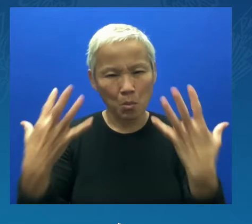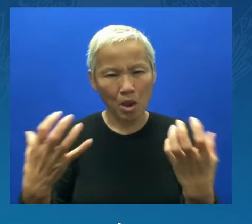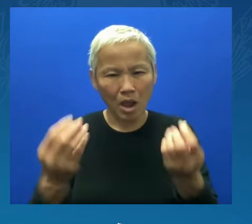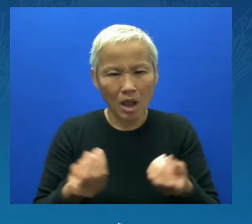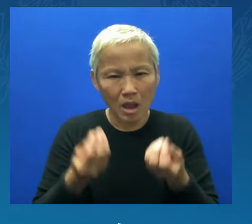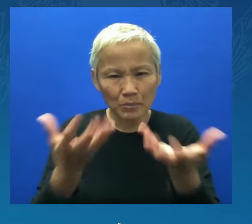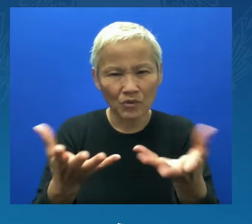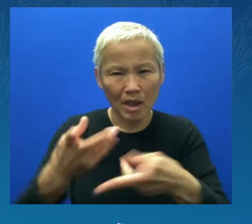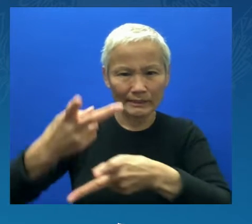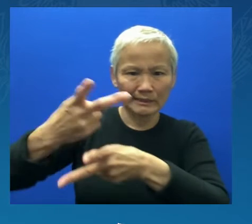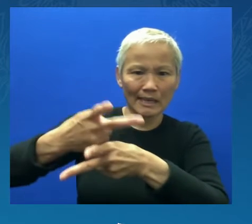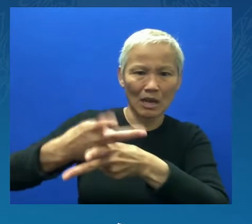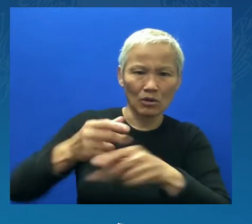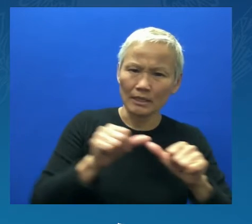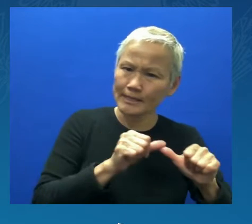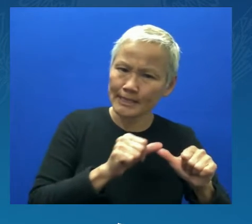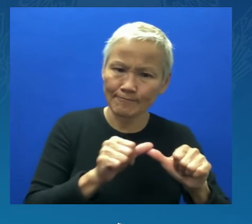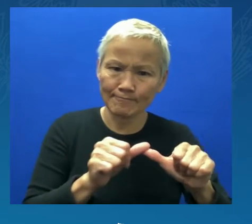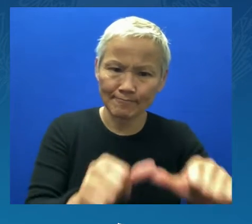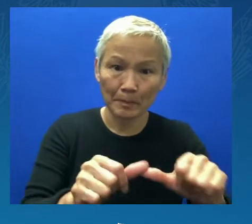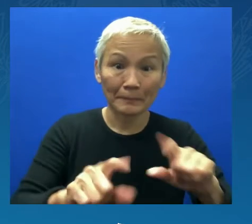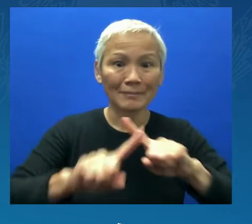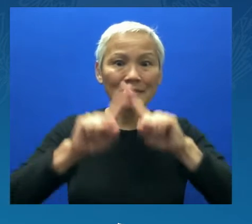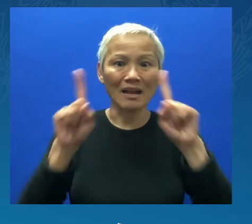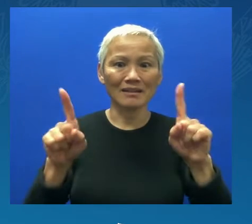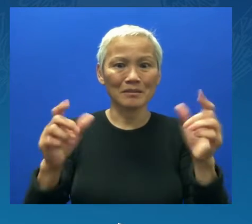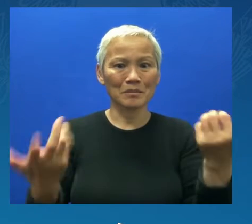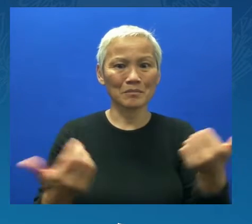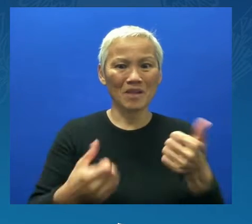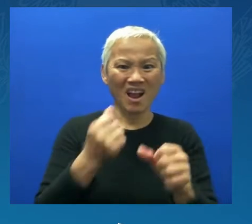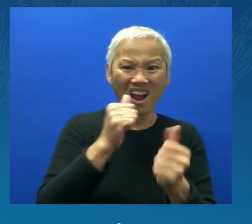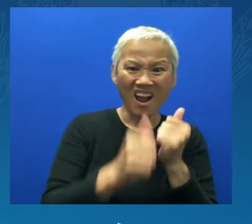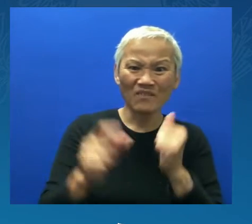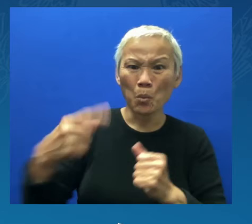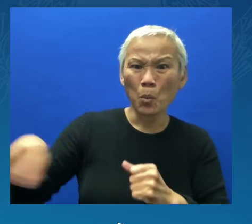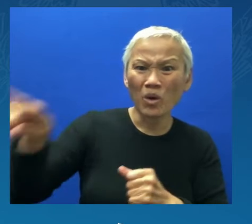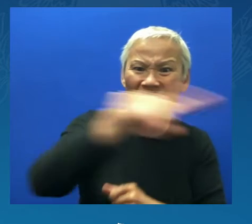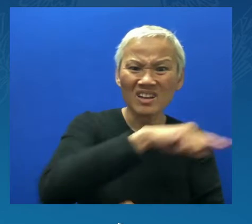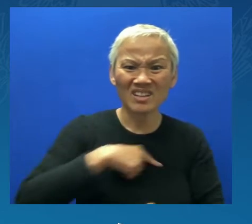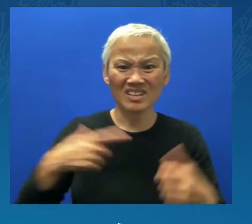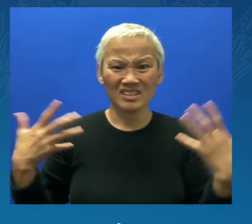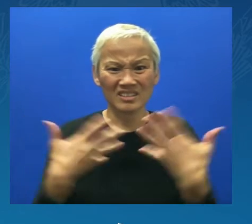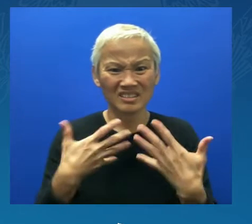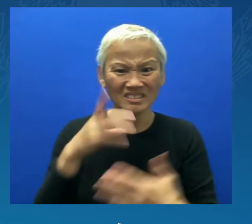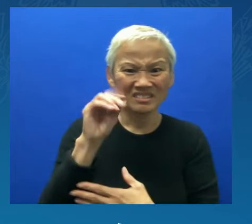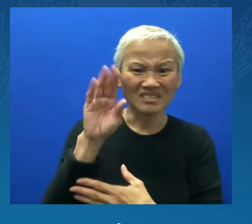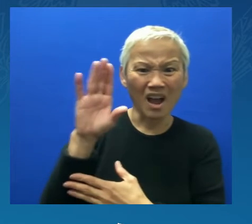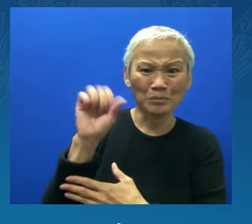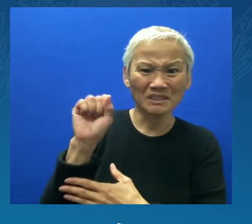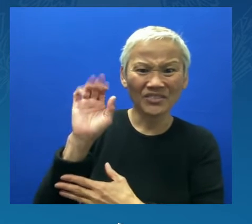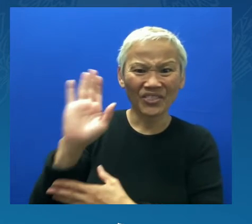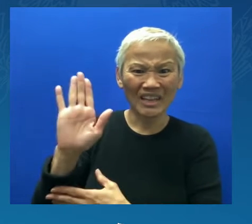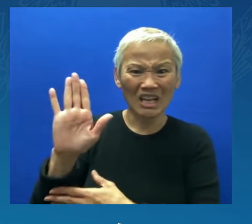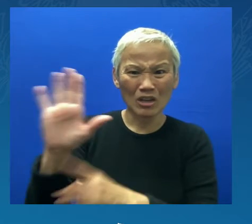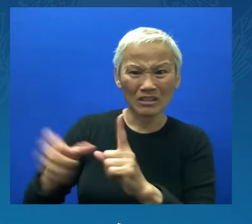but everybody is concerned about the chilling effects of Dobbs. So, what are you hearing from providers? And what can be done to protect us?